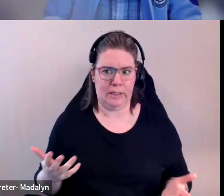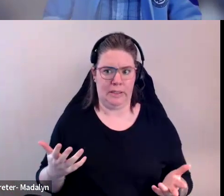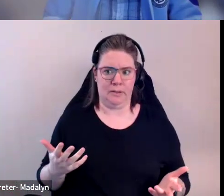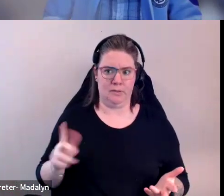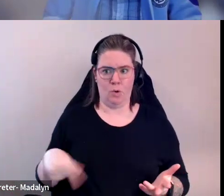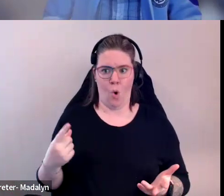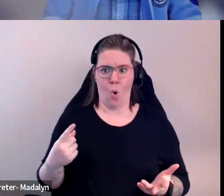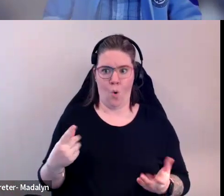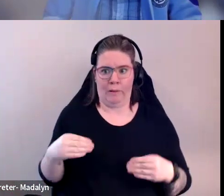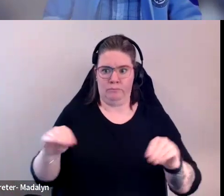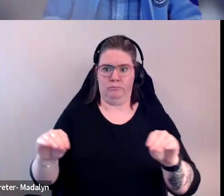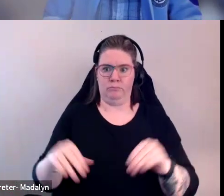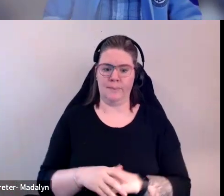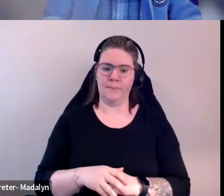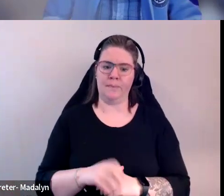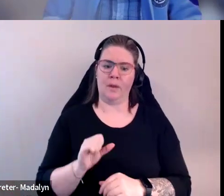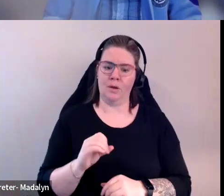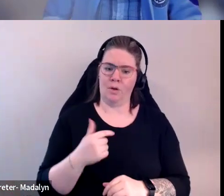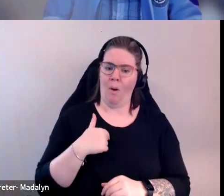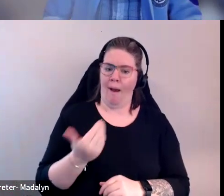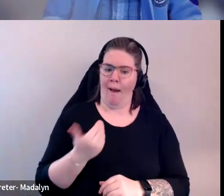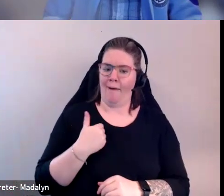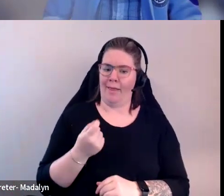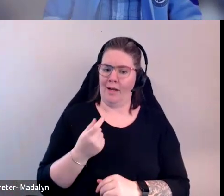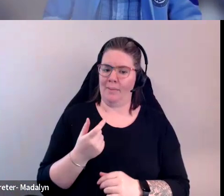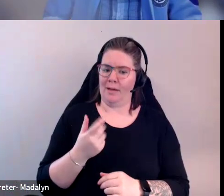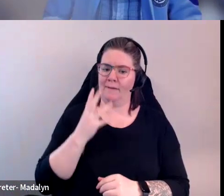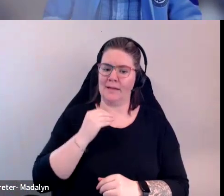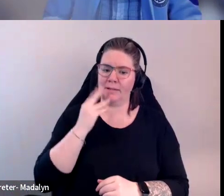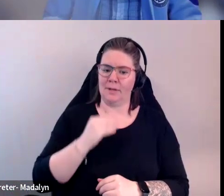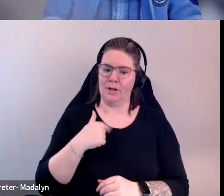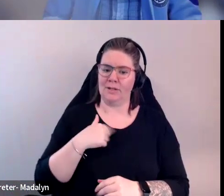Don Posh: So I've got a little bit of experience. I was involved in the antiwar